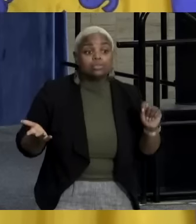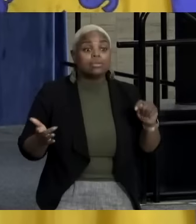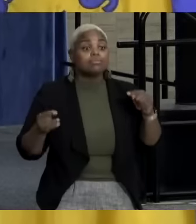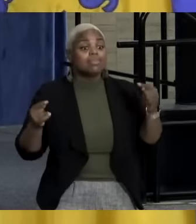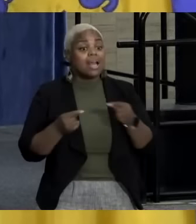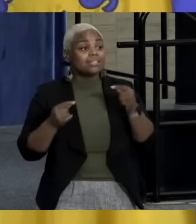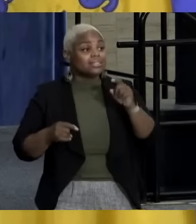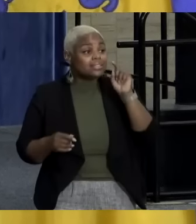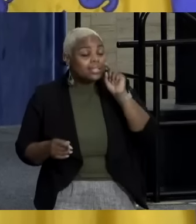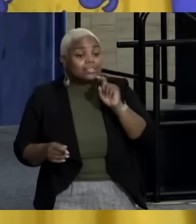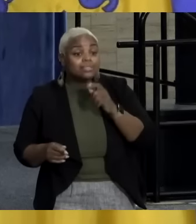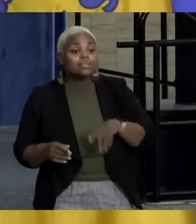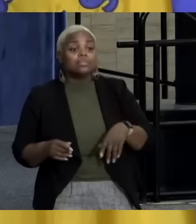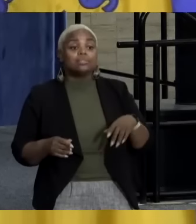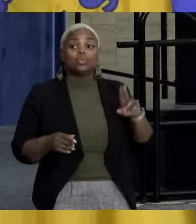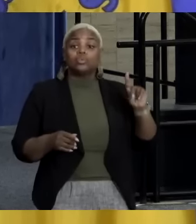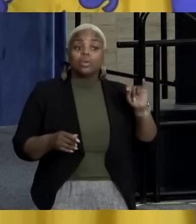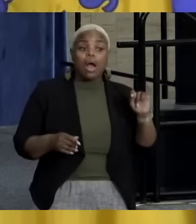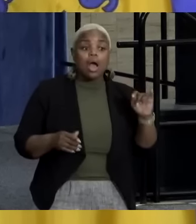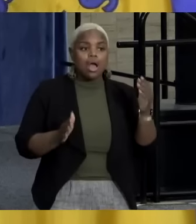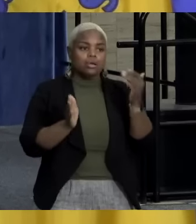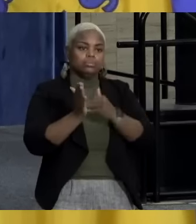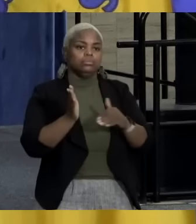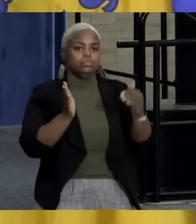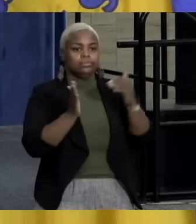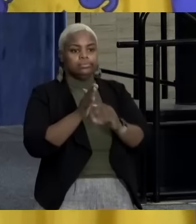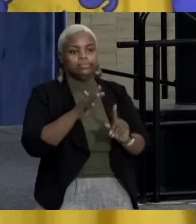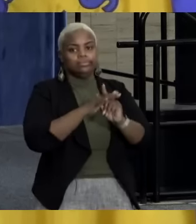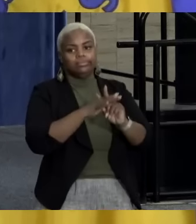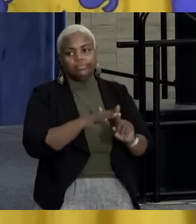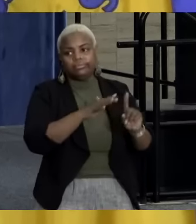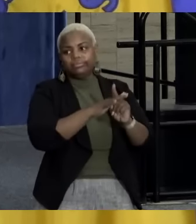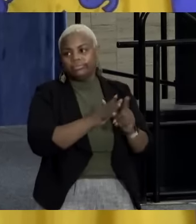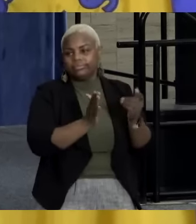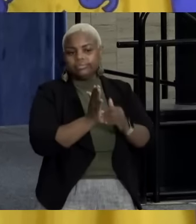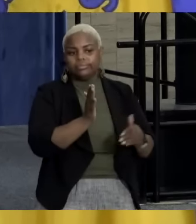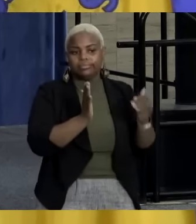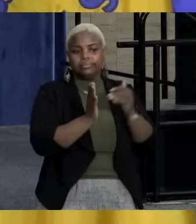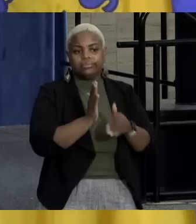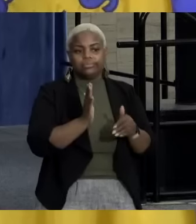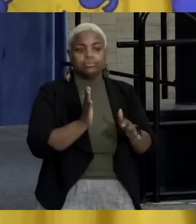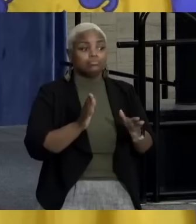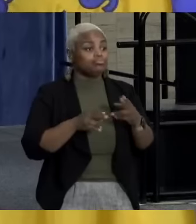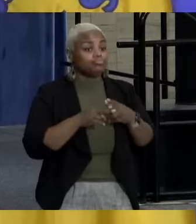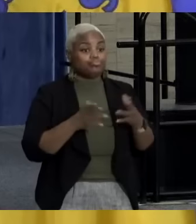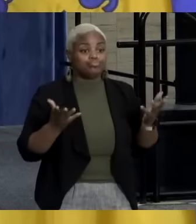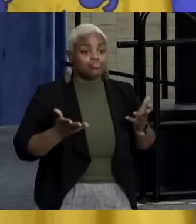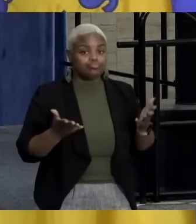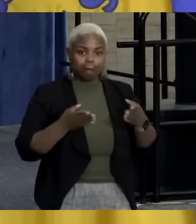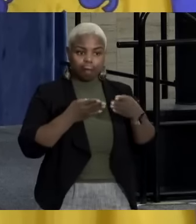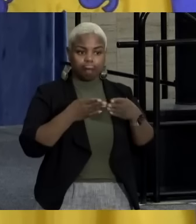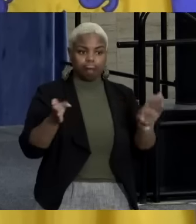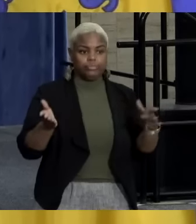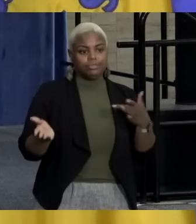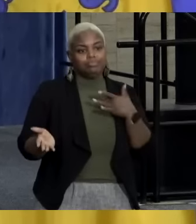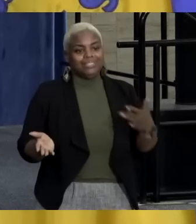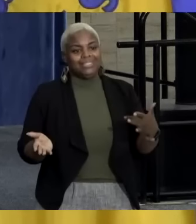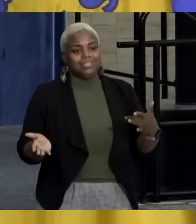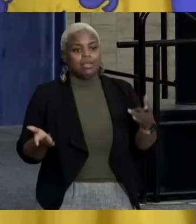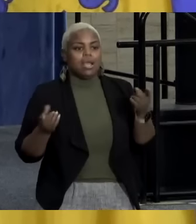infections. We call these symptoms the genitourinary syndrome of menopause or GSM.